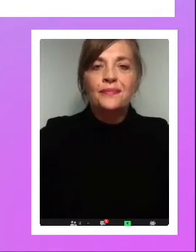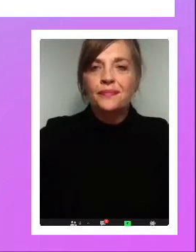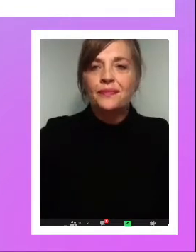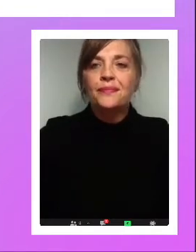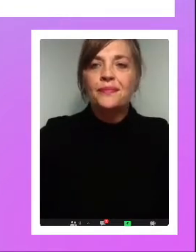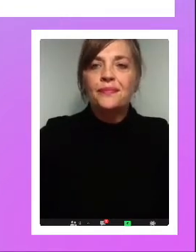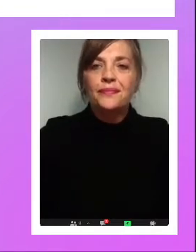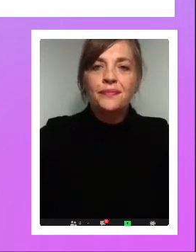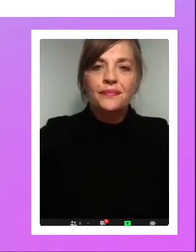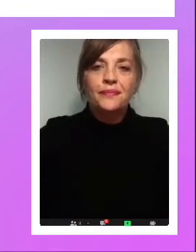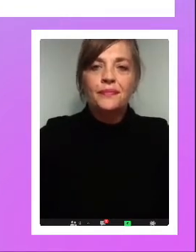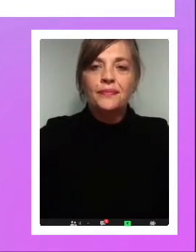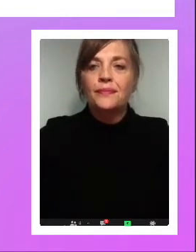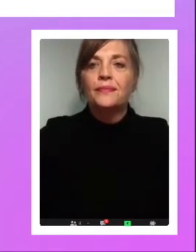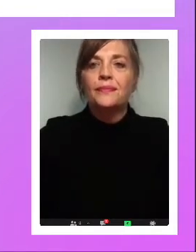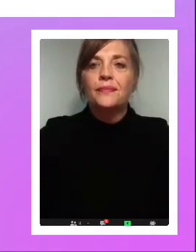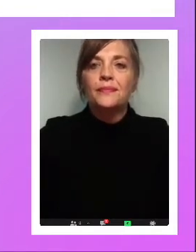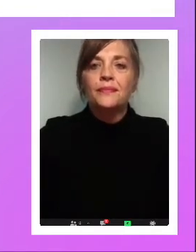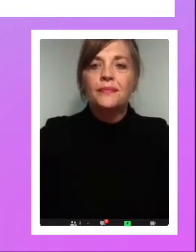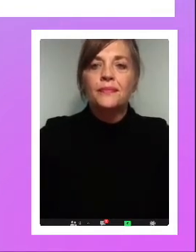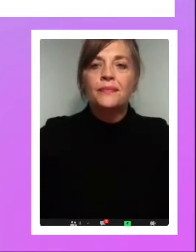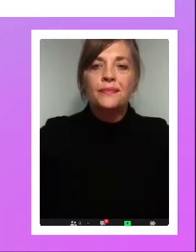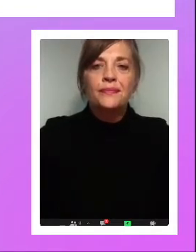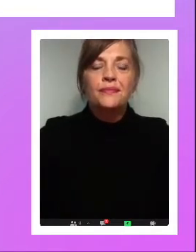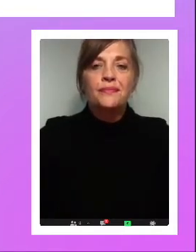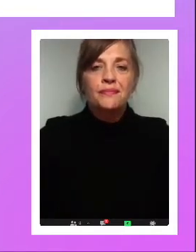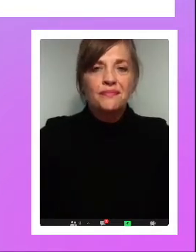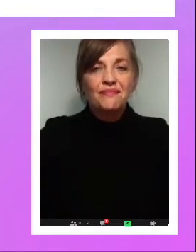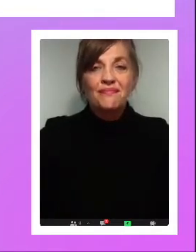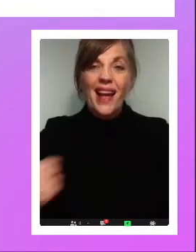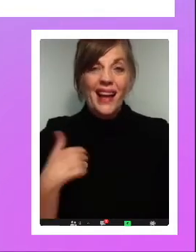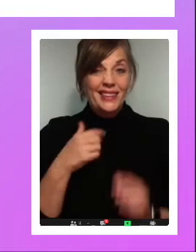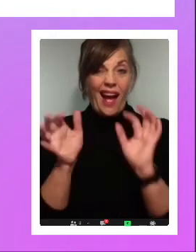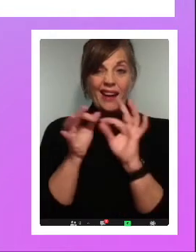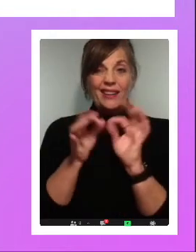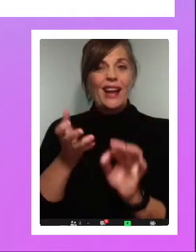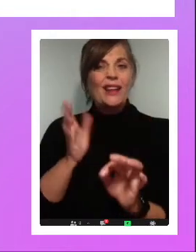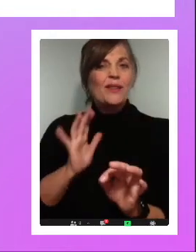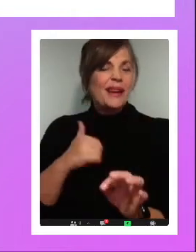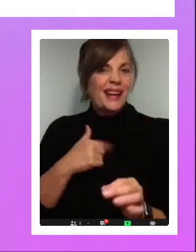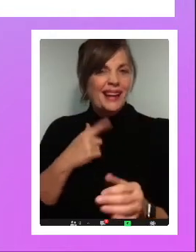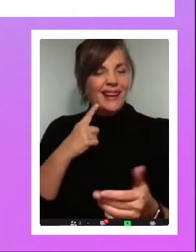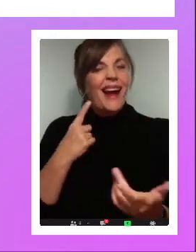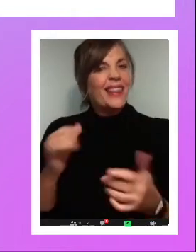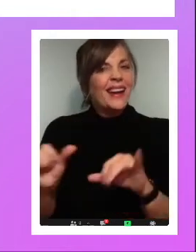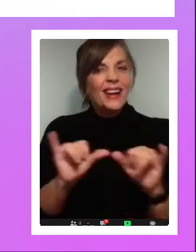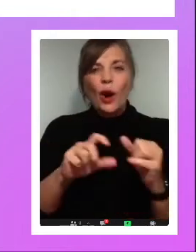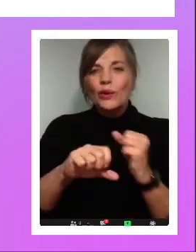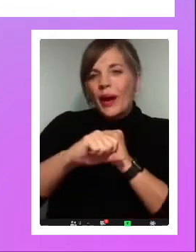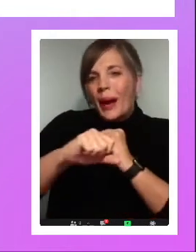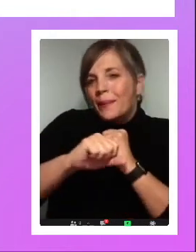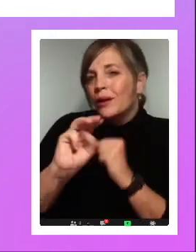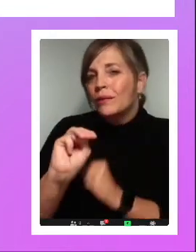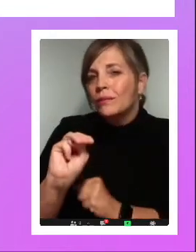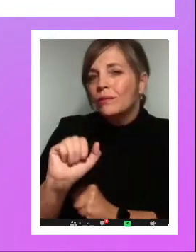which I hinted out at the beginning to say that we believe that this accommodation is important.